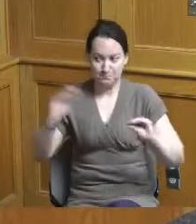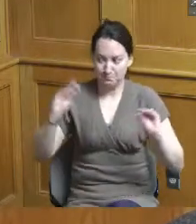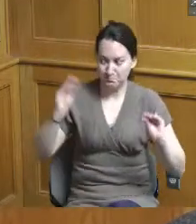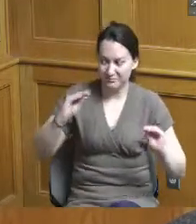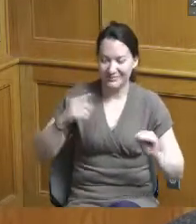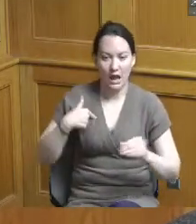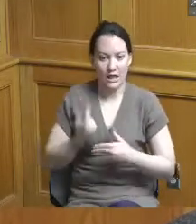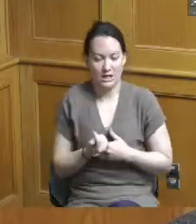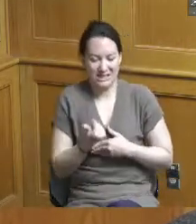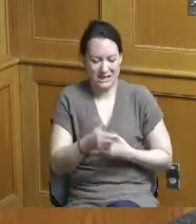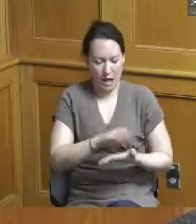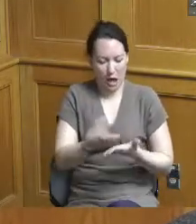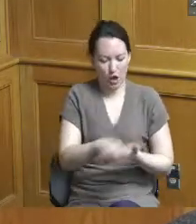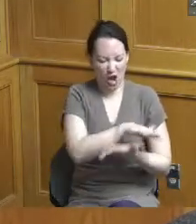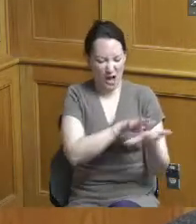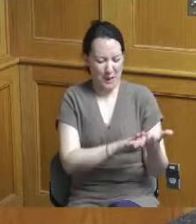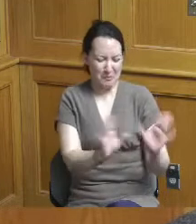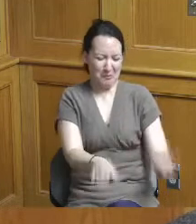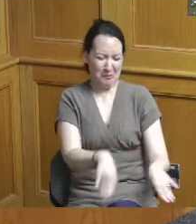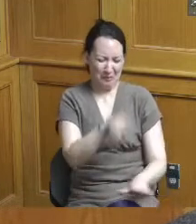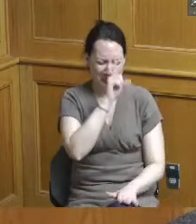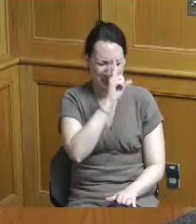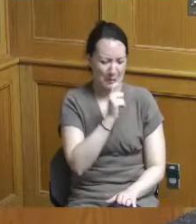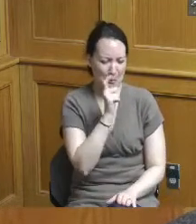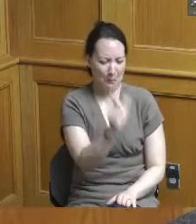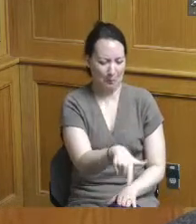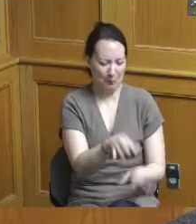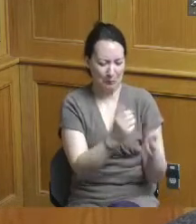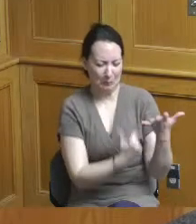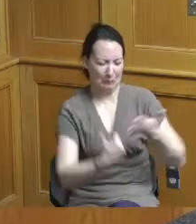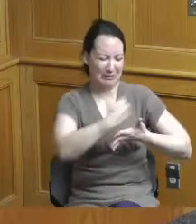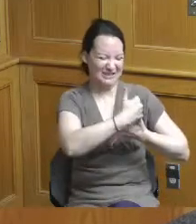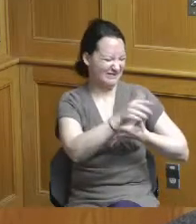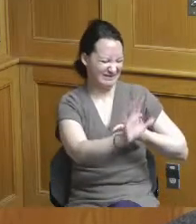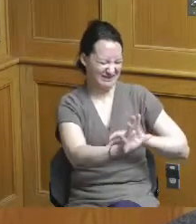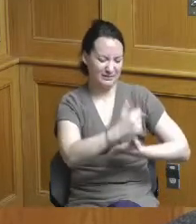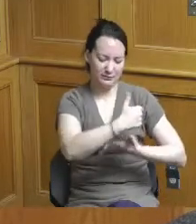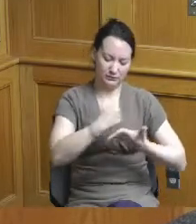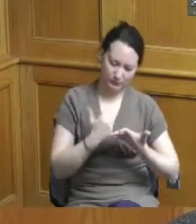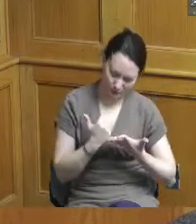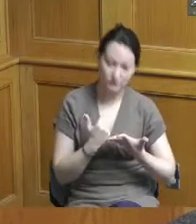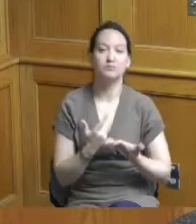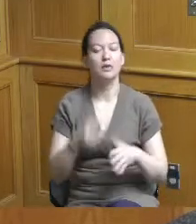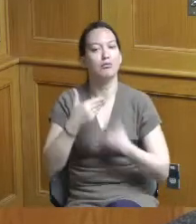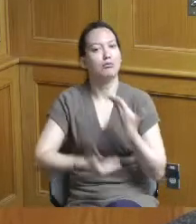then deleting some other ones that I think maybe not pertinent as we go through this budget this